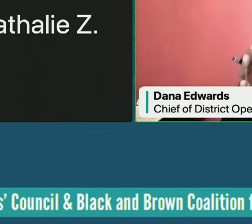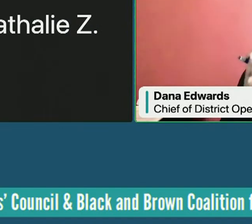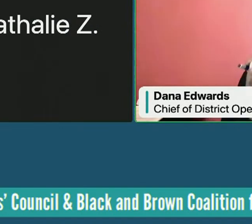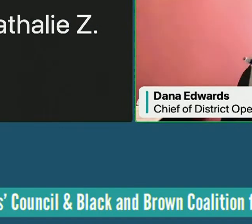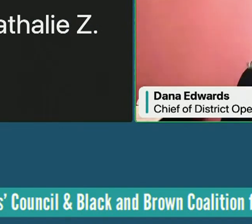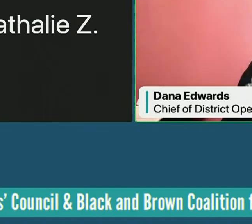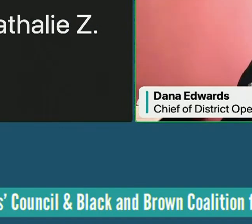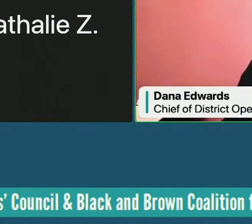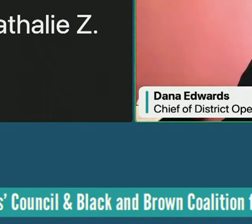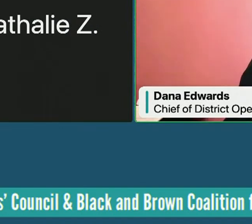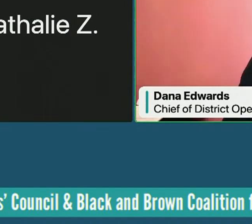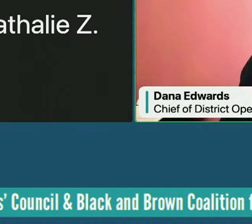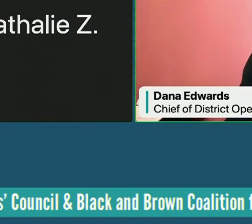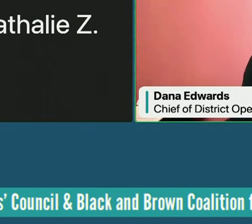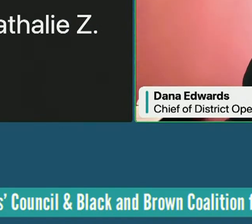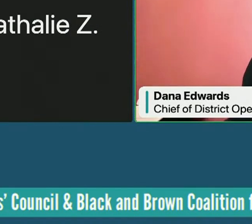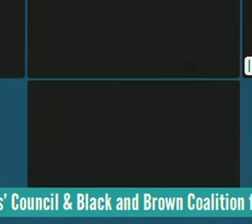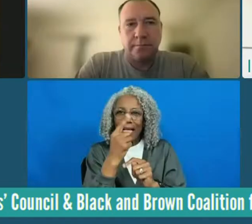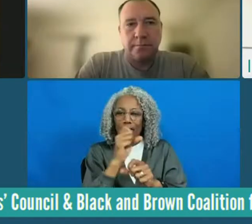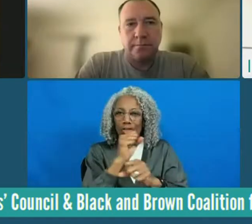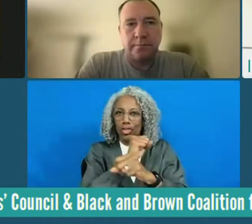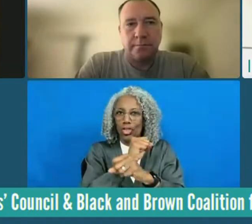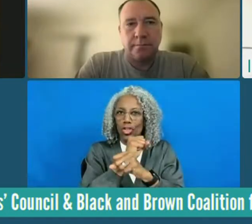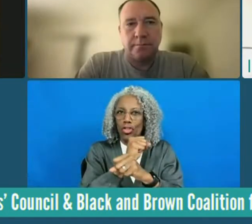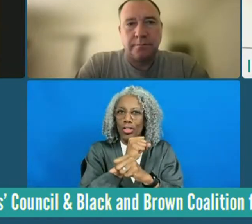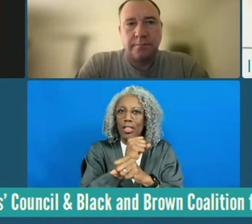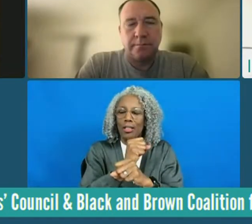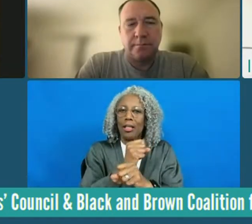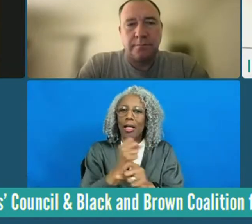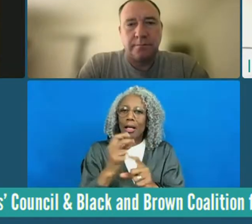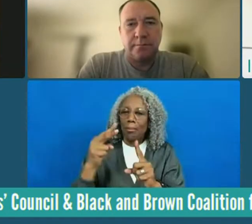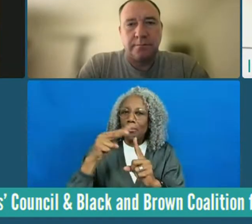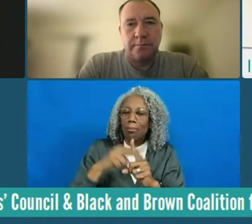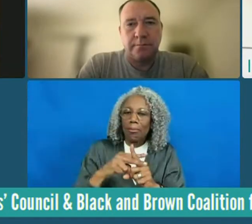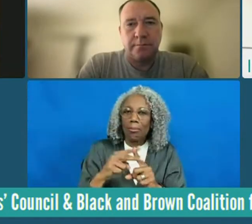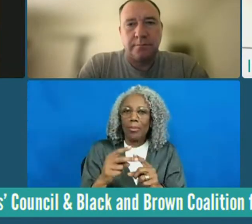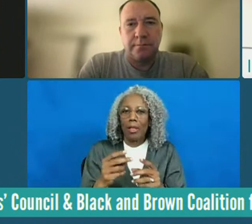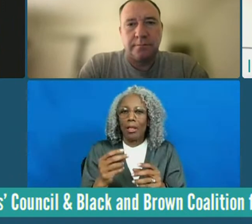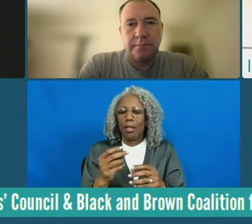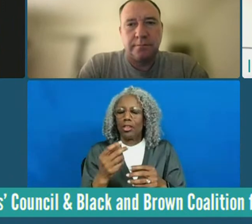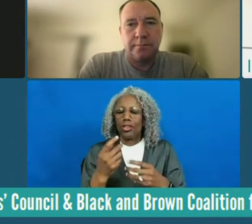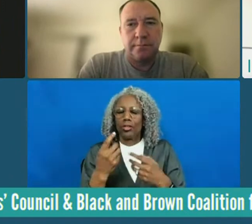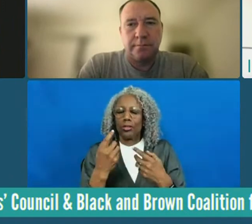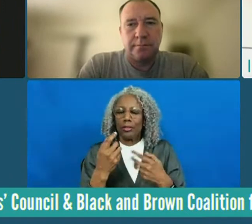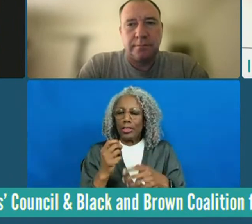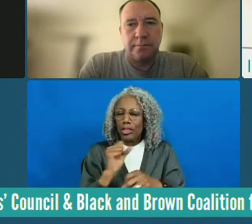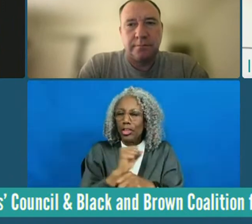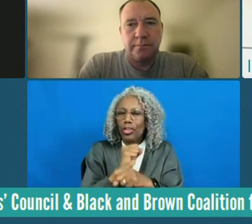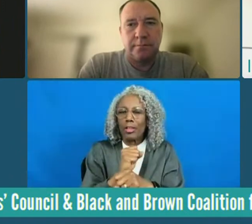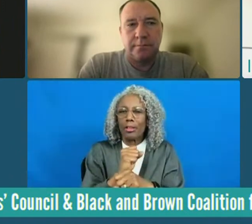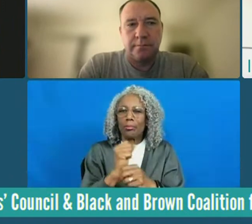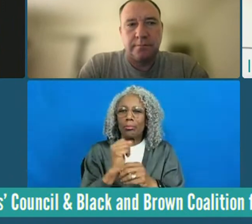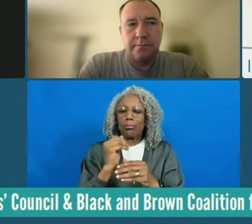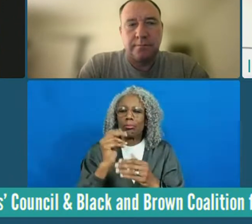of the opportunities that we have had is really looking at. Really trying to understand what